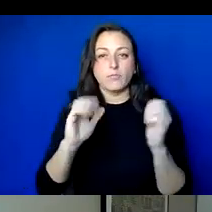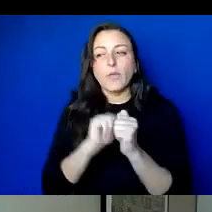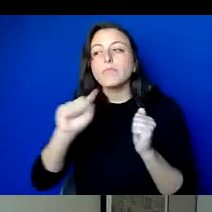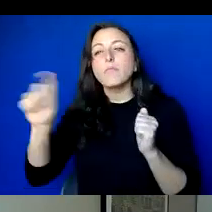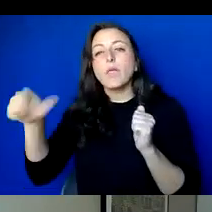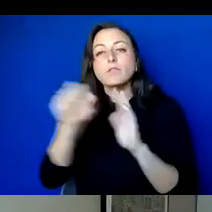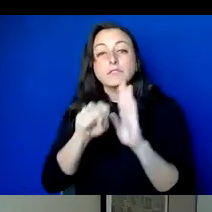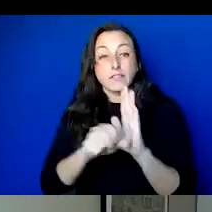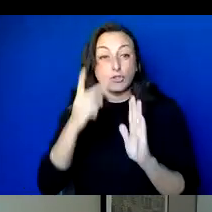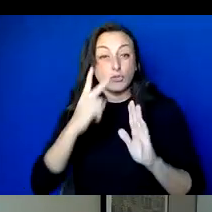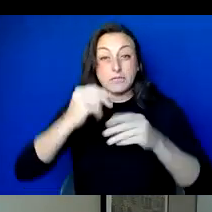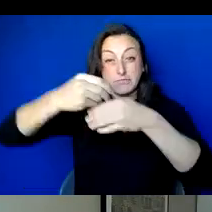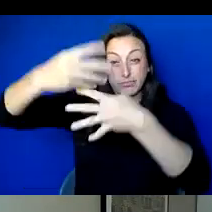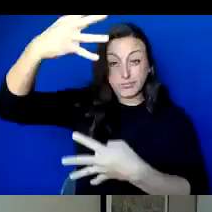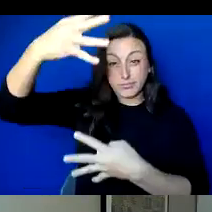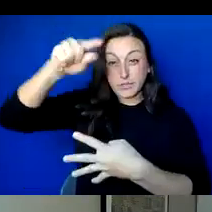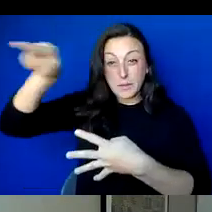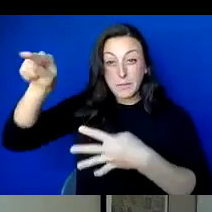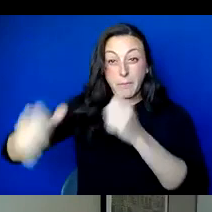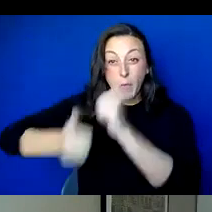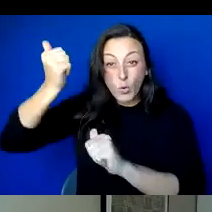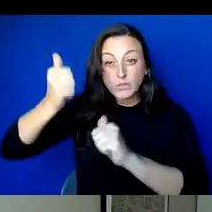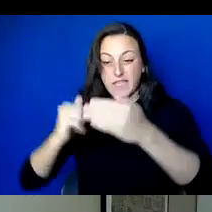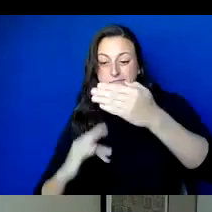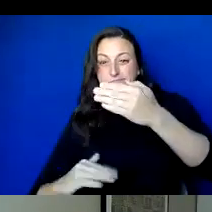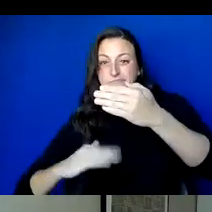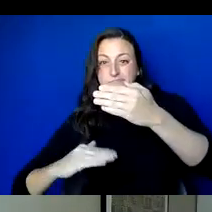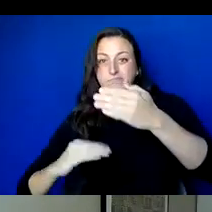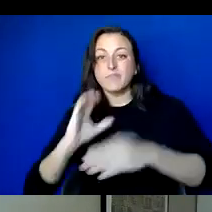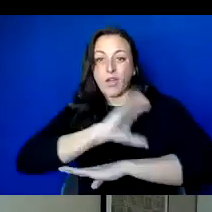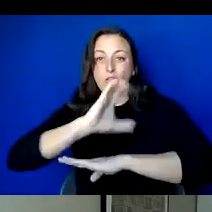the very bottom of this figure, meaning that our overall rates are really pretty low compared to